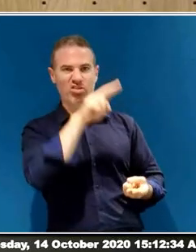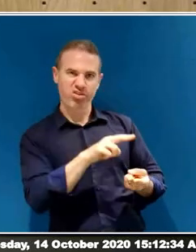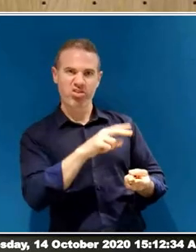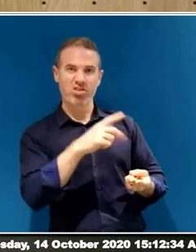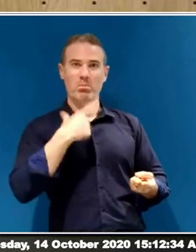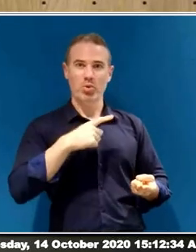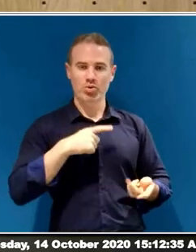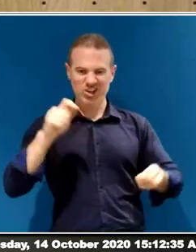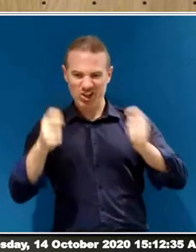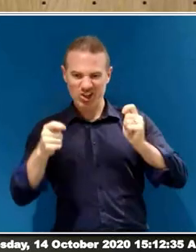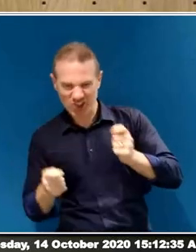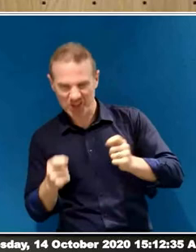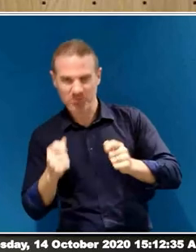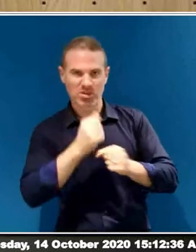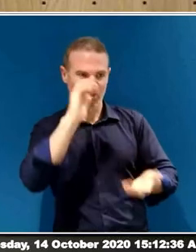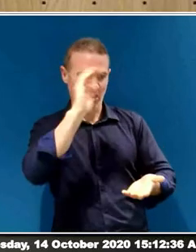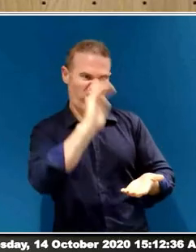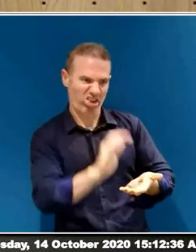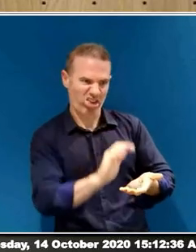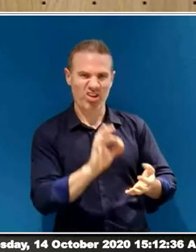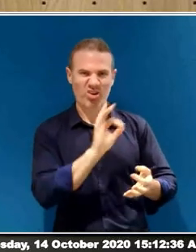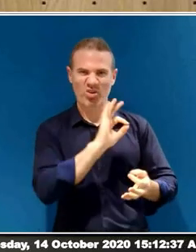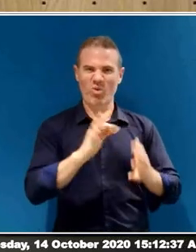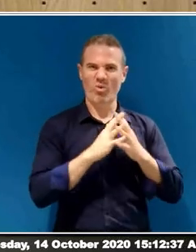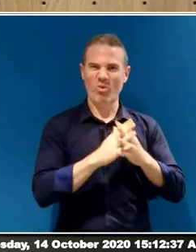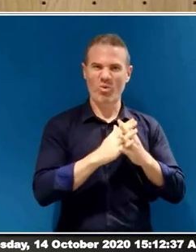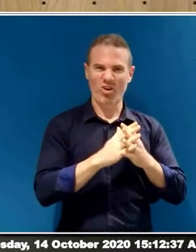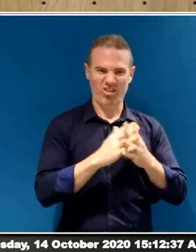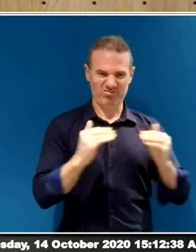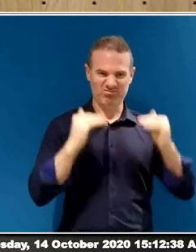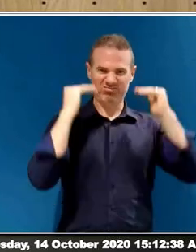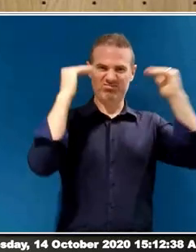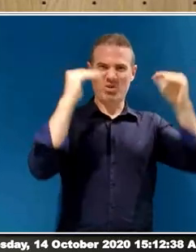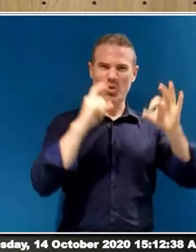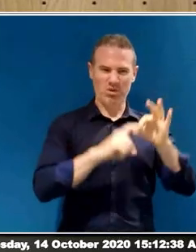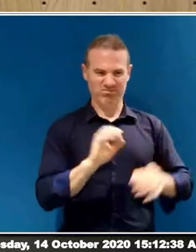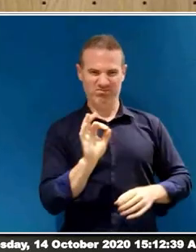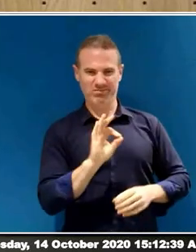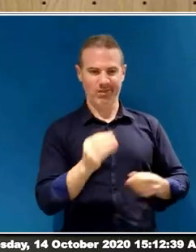When I look at how schools think about "reasonable", I feel that some of those